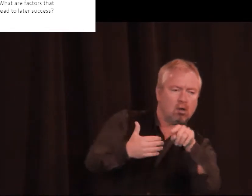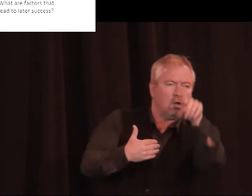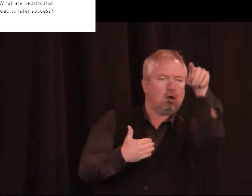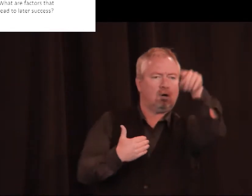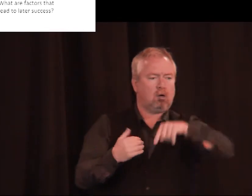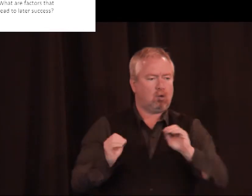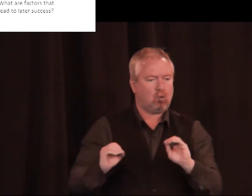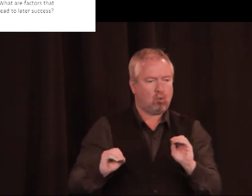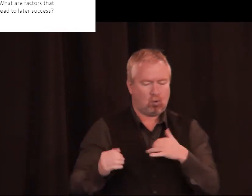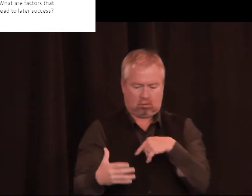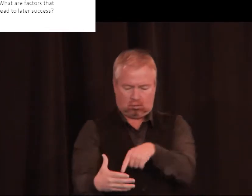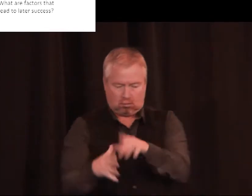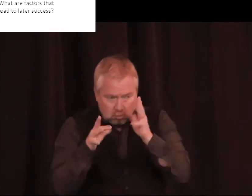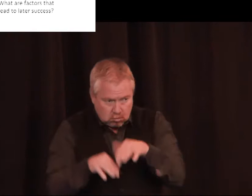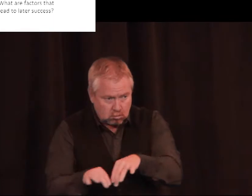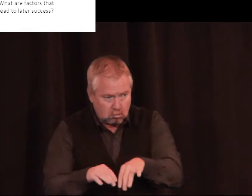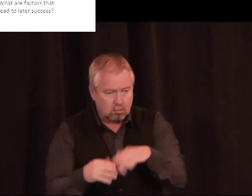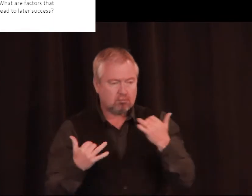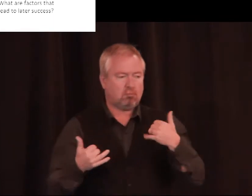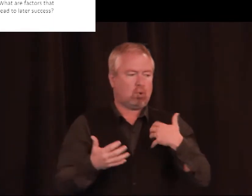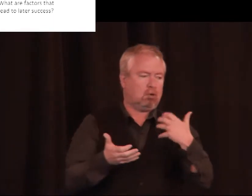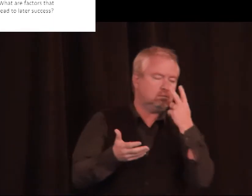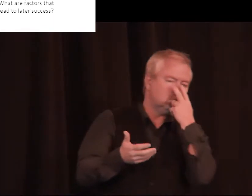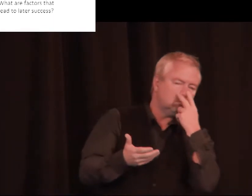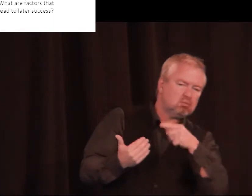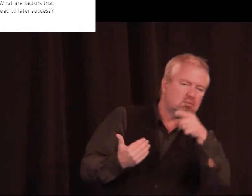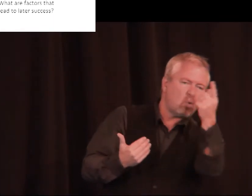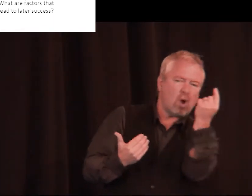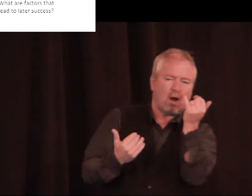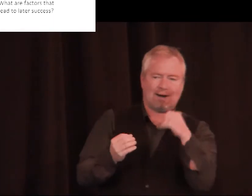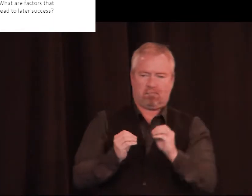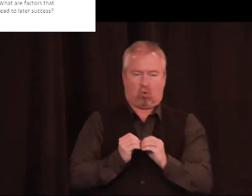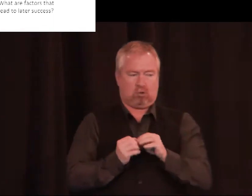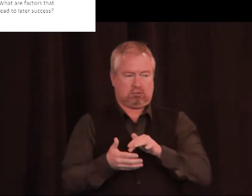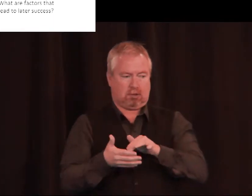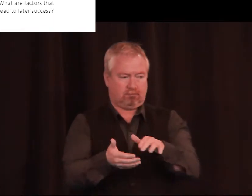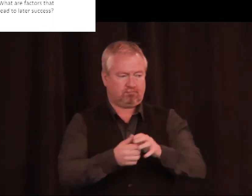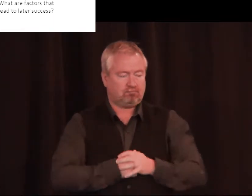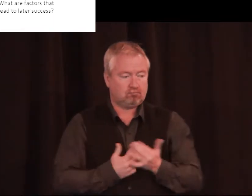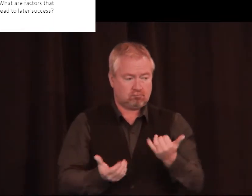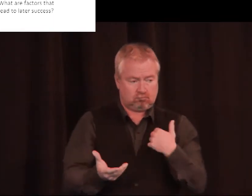in a large-scale study. We wanted to know, are these children at risk for delays?